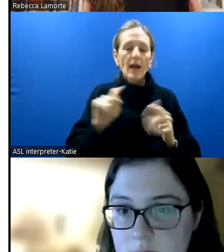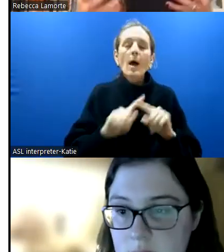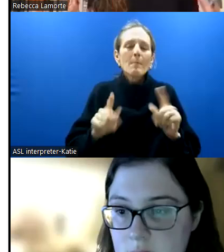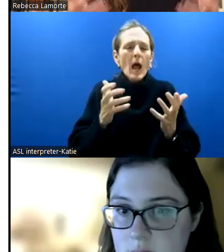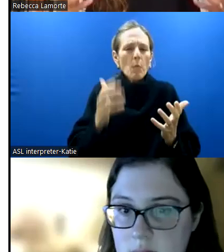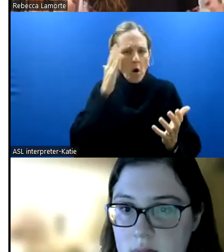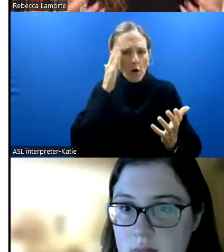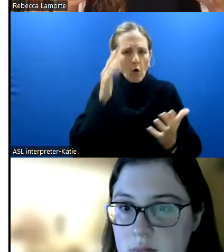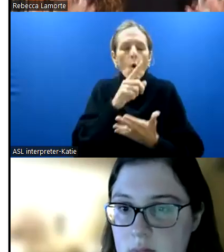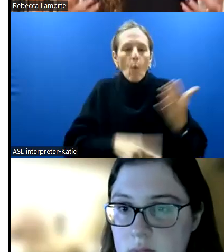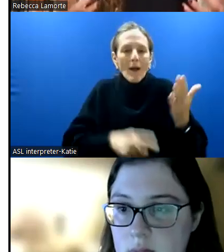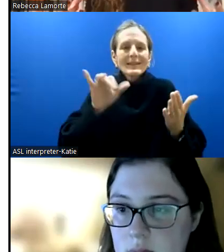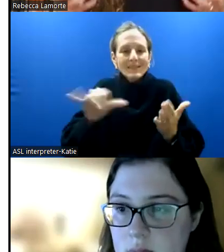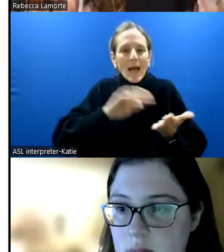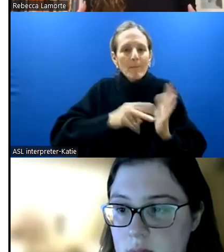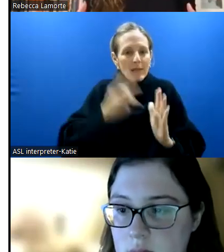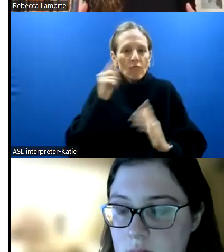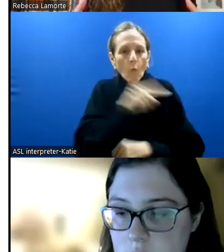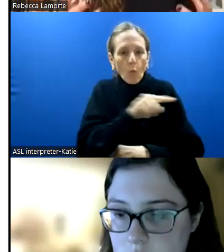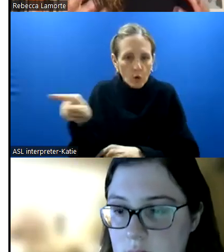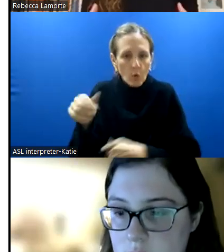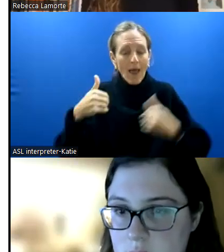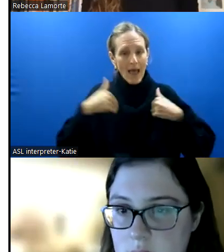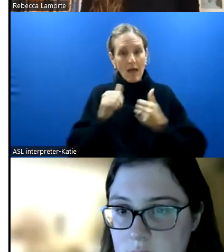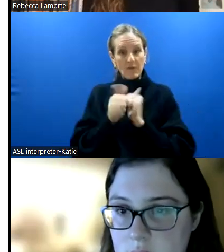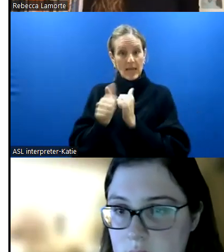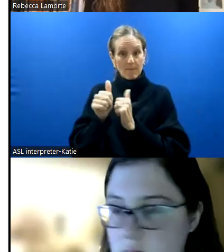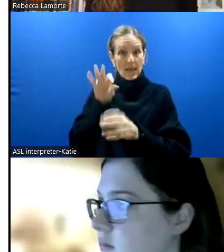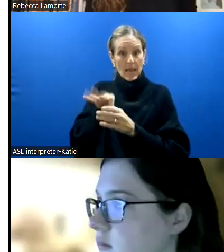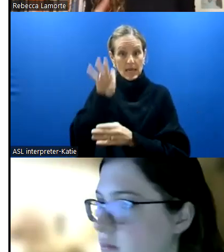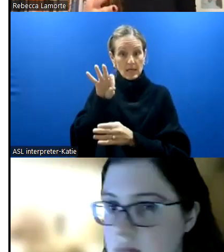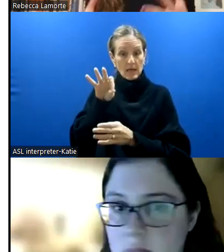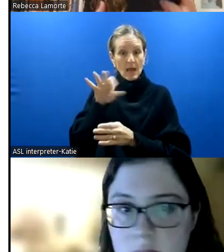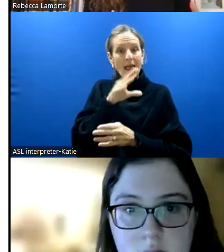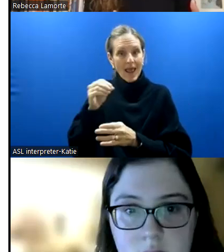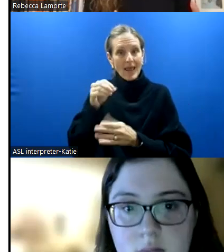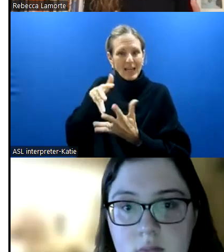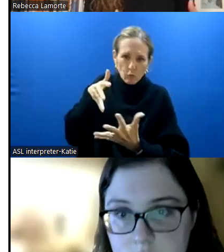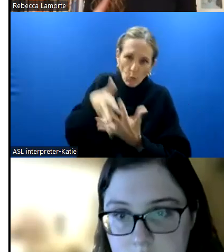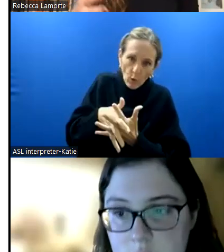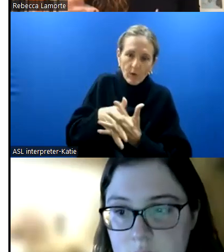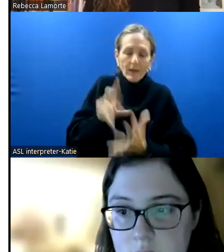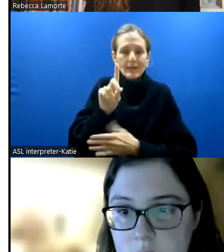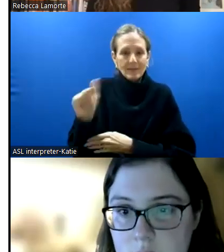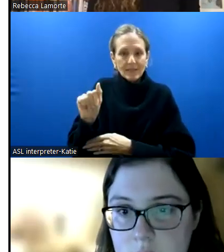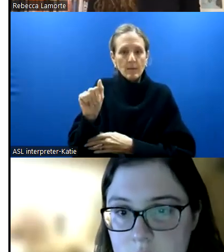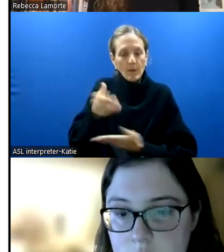to have a campaign rooted in disability rights? Disability rights are defined as the rights of disabled people to be treated without discrimination